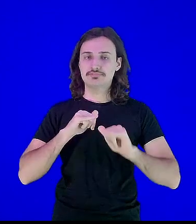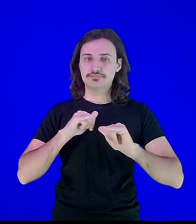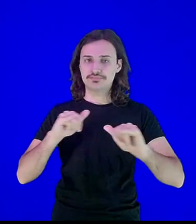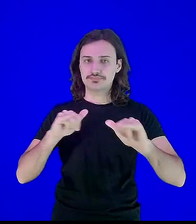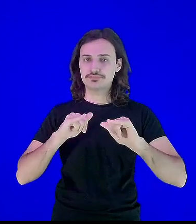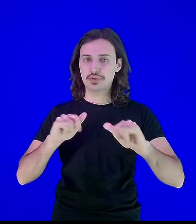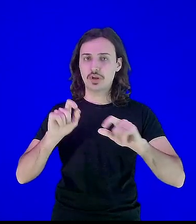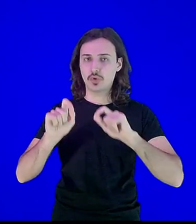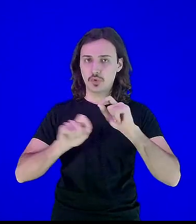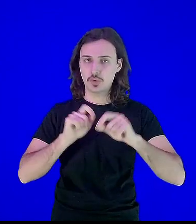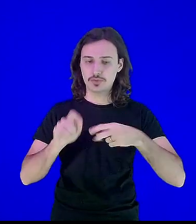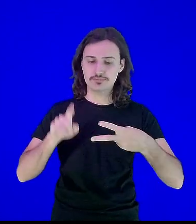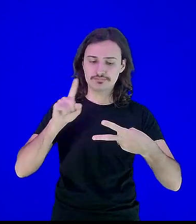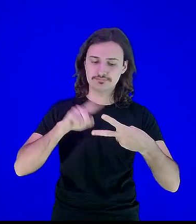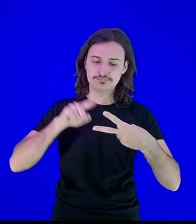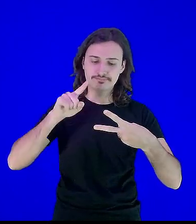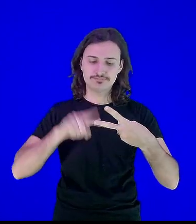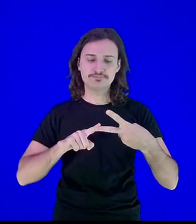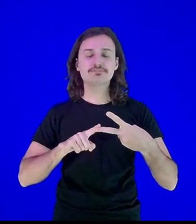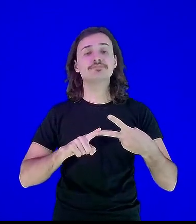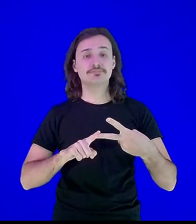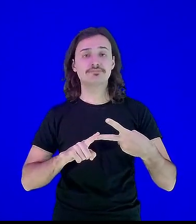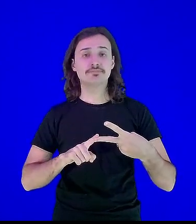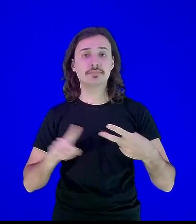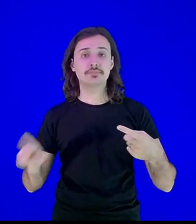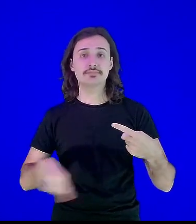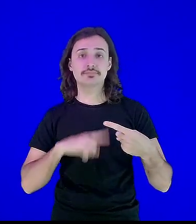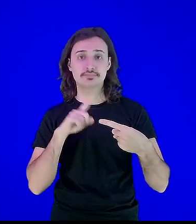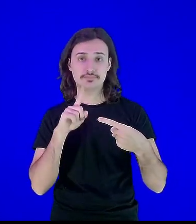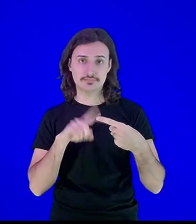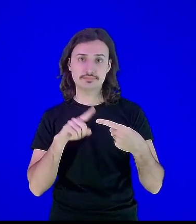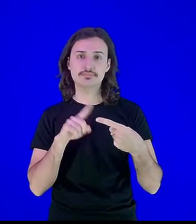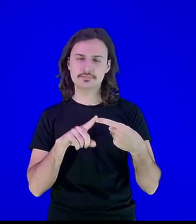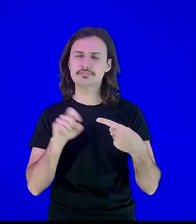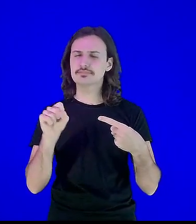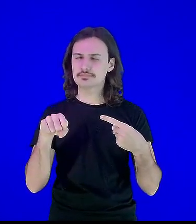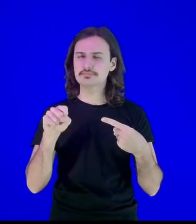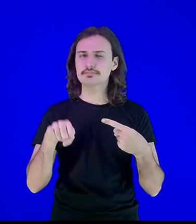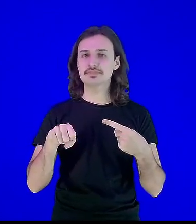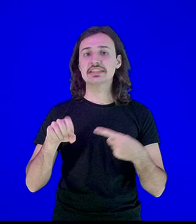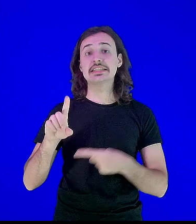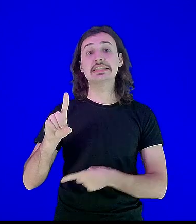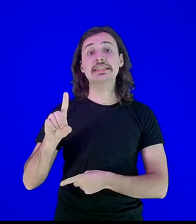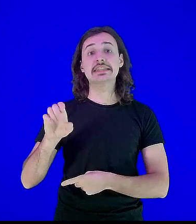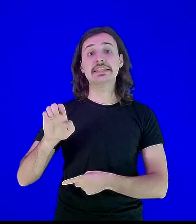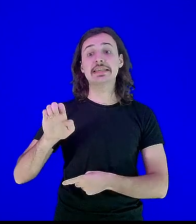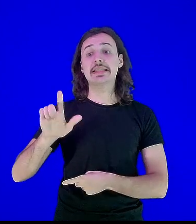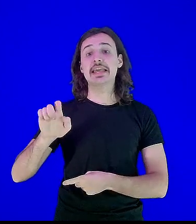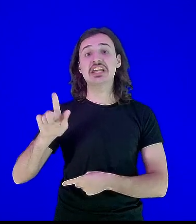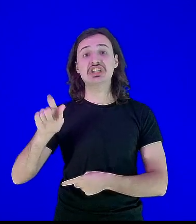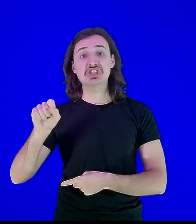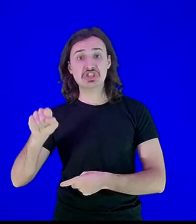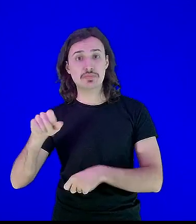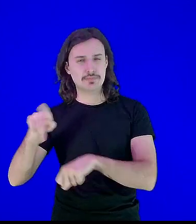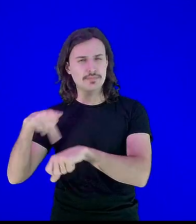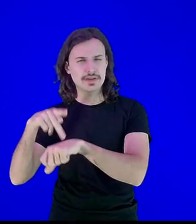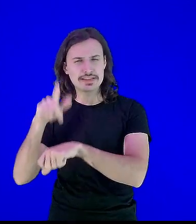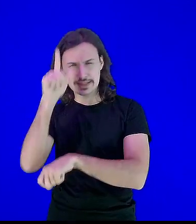first one, I will be copying the user experience of adding sign to the page